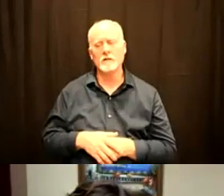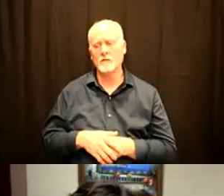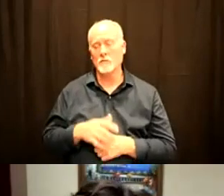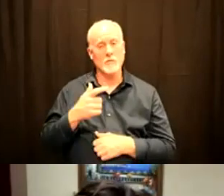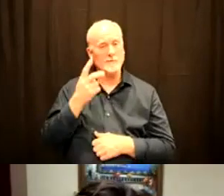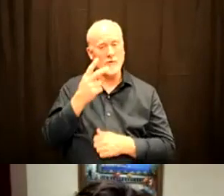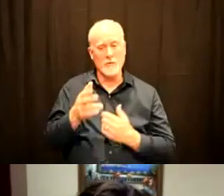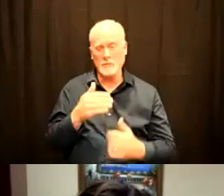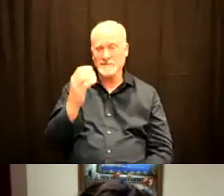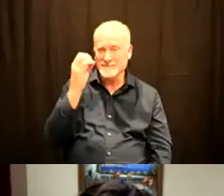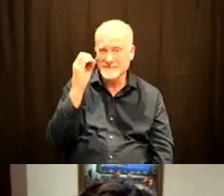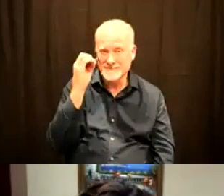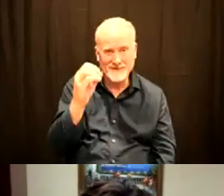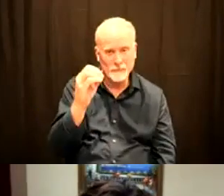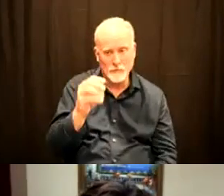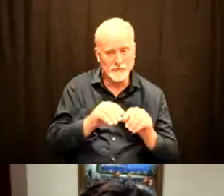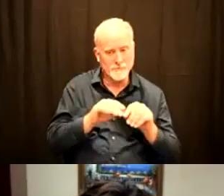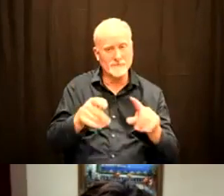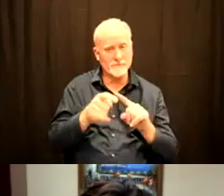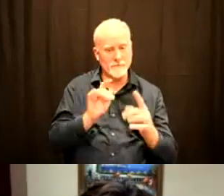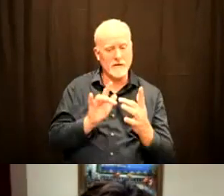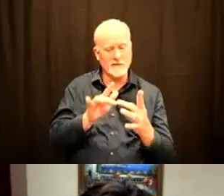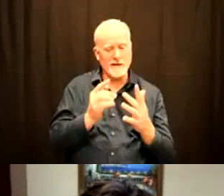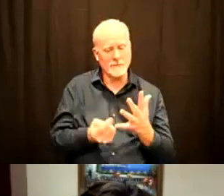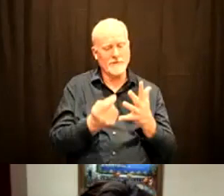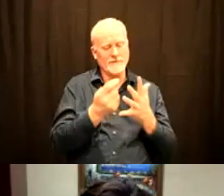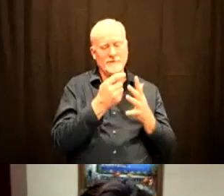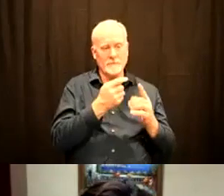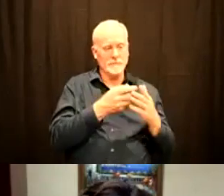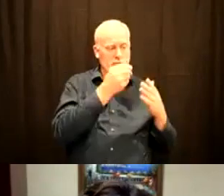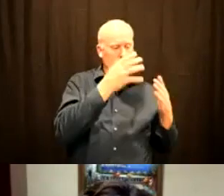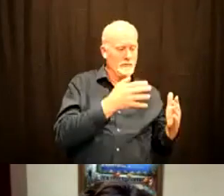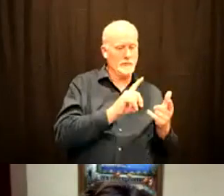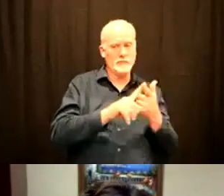transmission that we know of from contact tracing from student to faculty from faculty to student